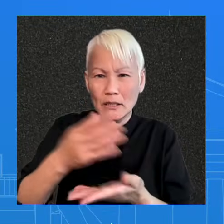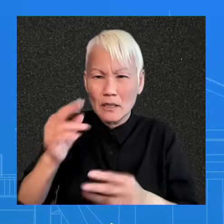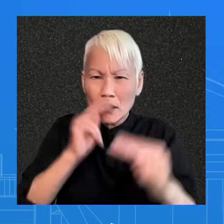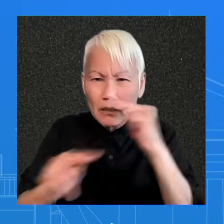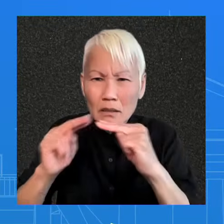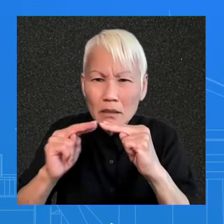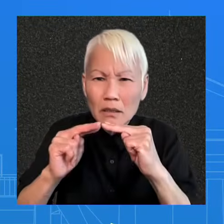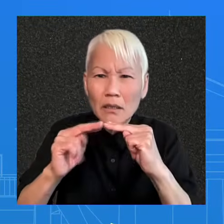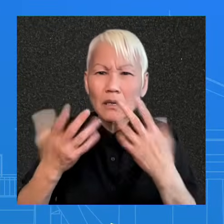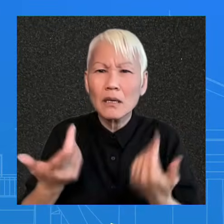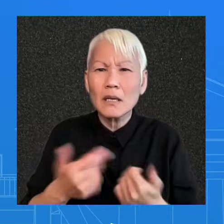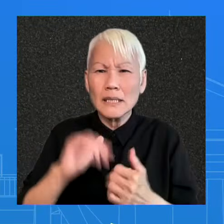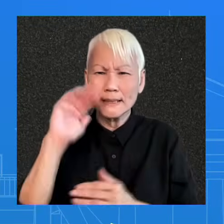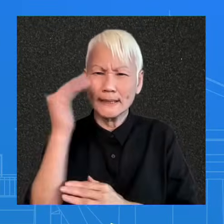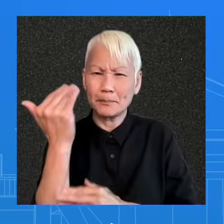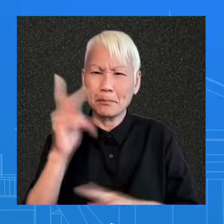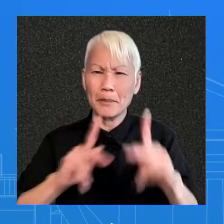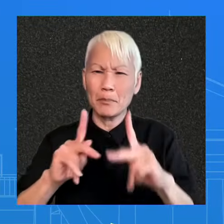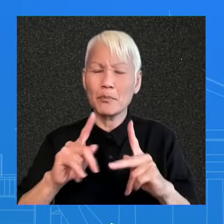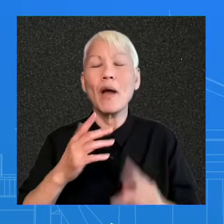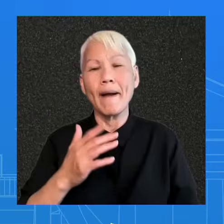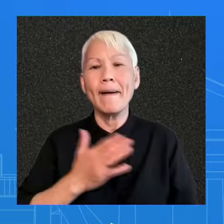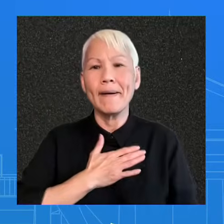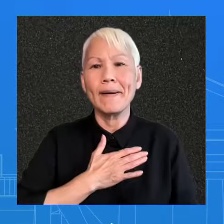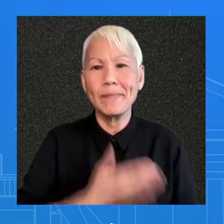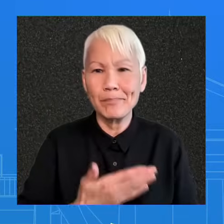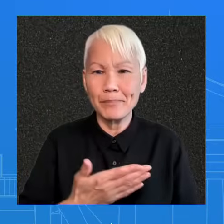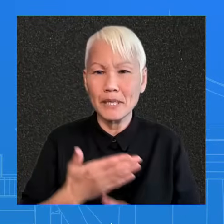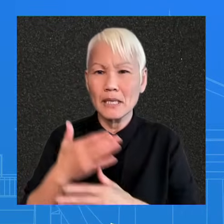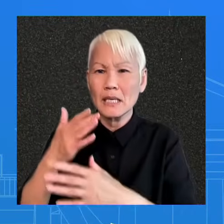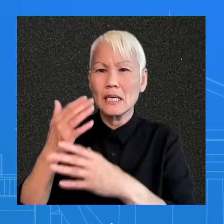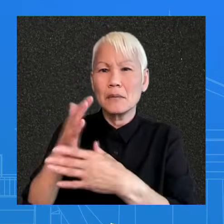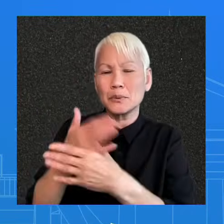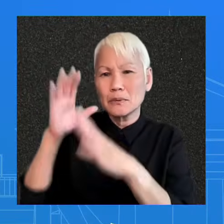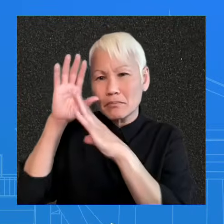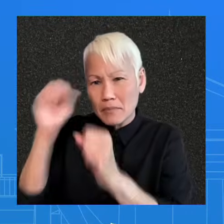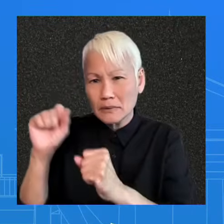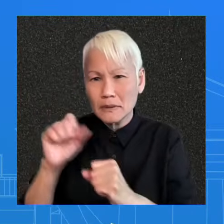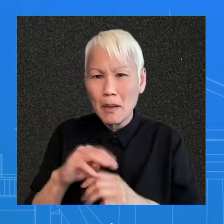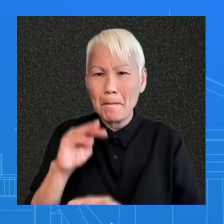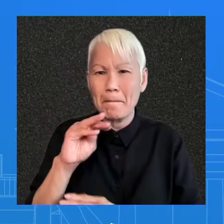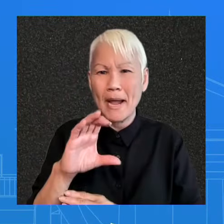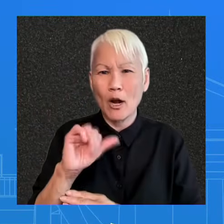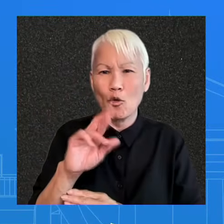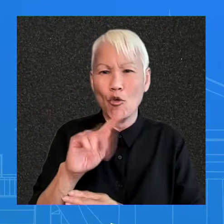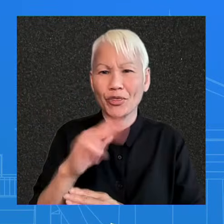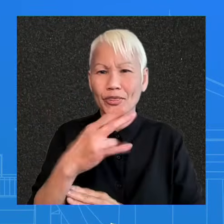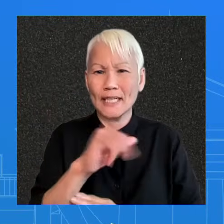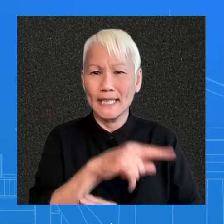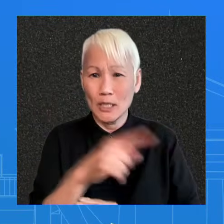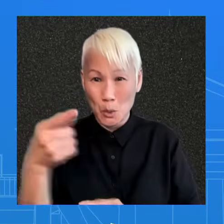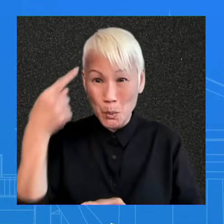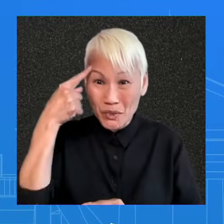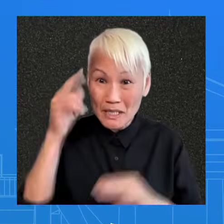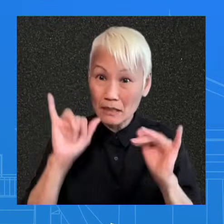that's been built up between the President and Speaker McCarthy and their teams. So I'm wondering, do you guys see any opportunities for bipartisan legislation going forward?